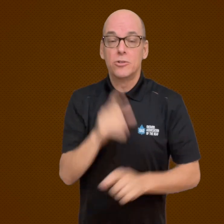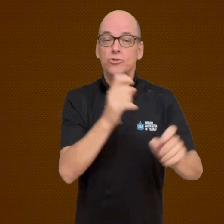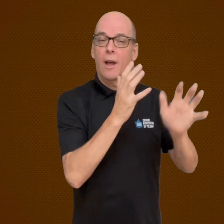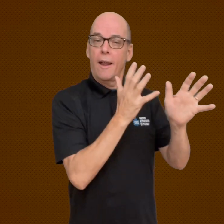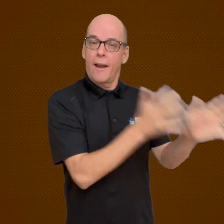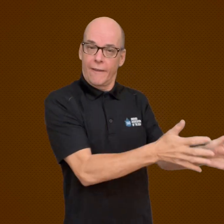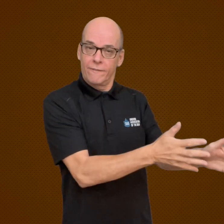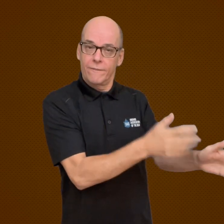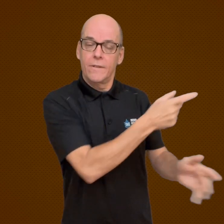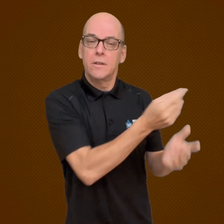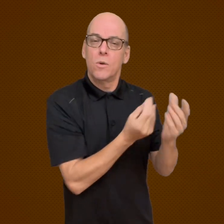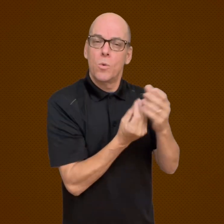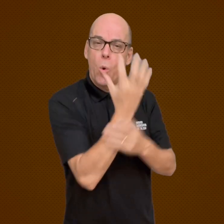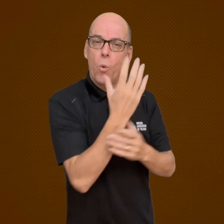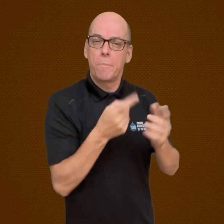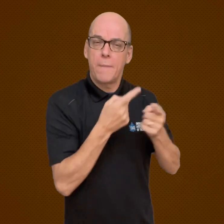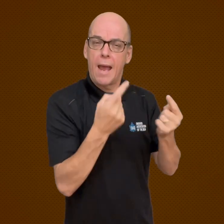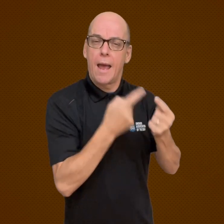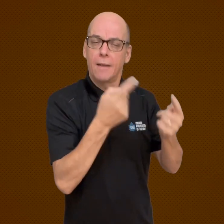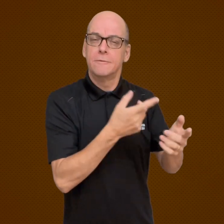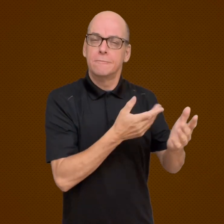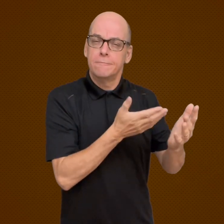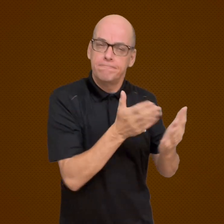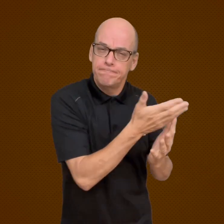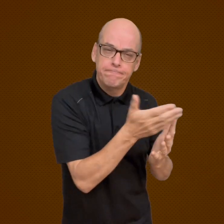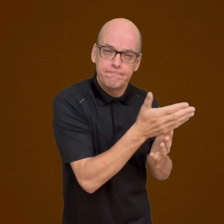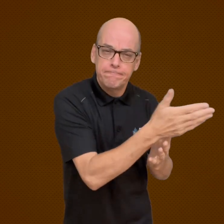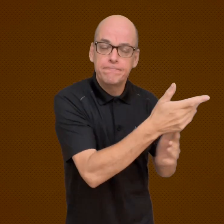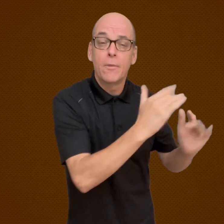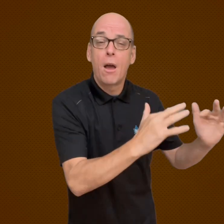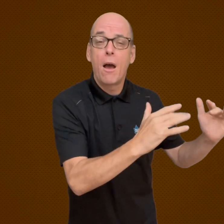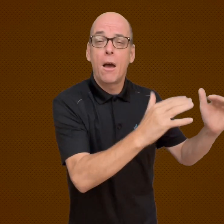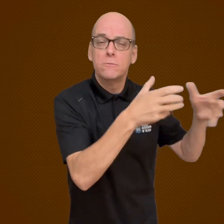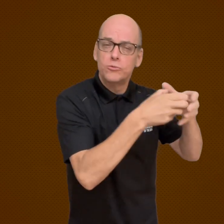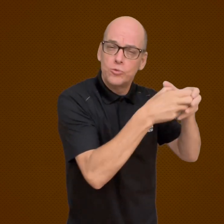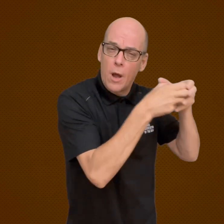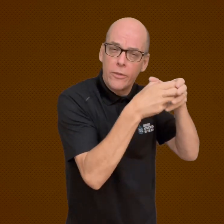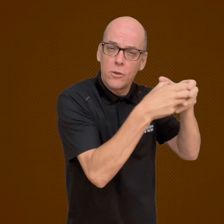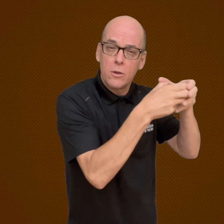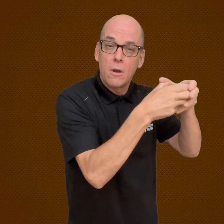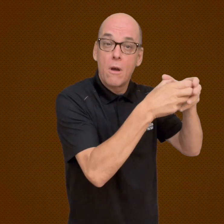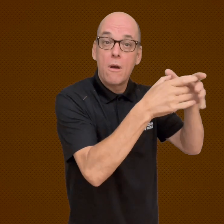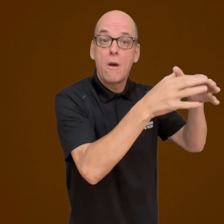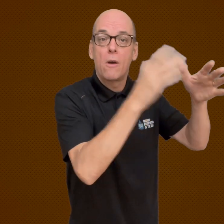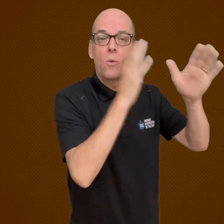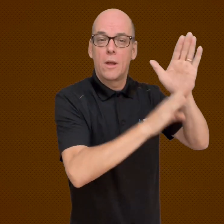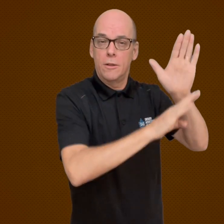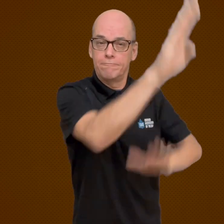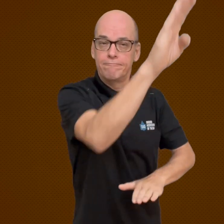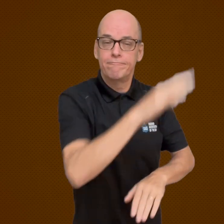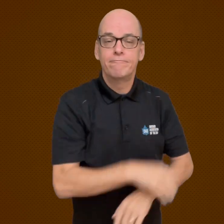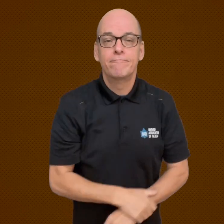We should have left it for them to deal with their own growing pains, to navigate together through and succeed together as a community.